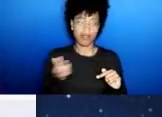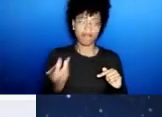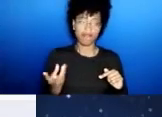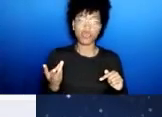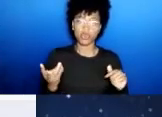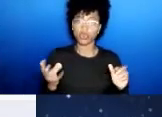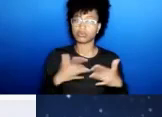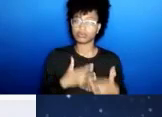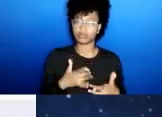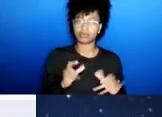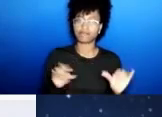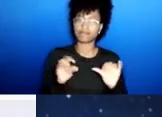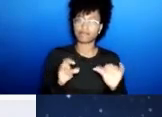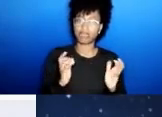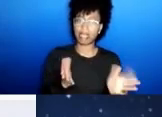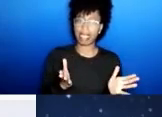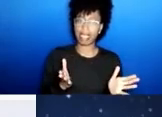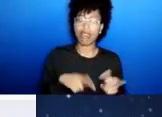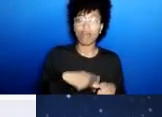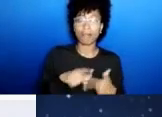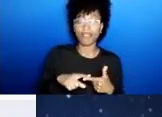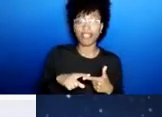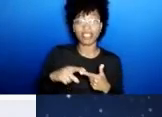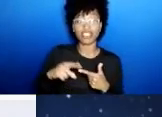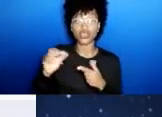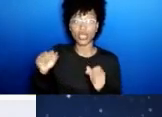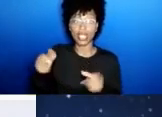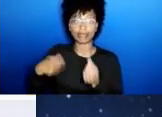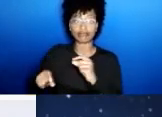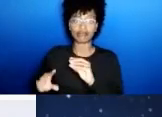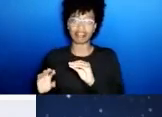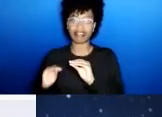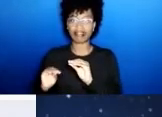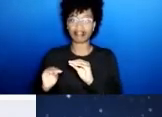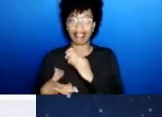yourself. 06:36:36 Here are the buttons for the live